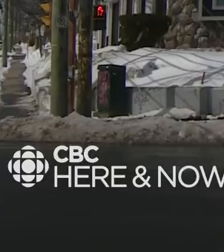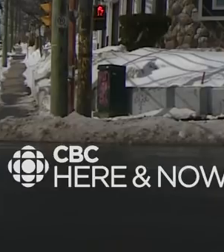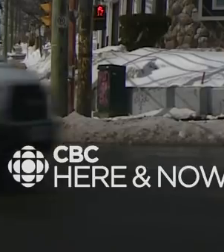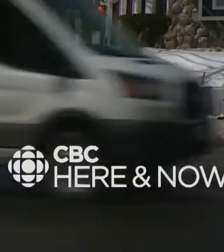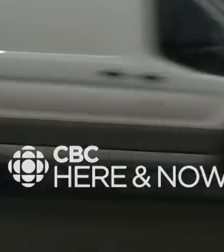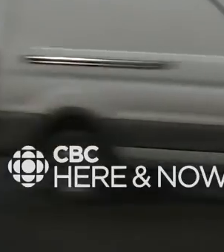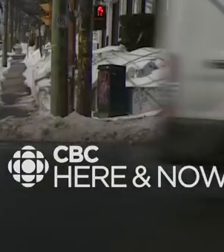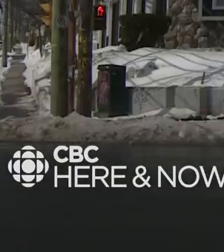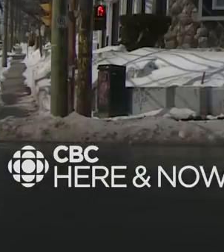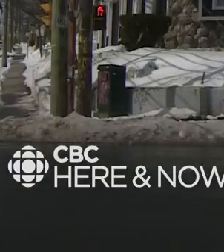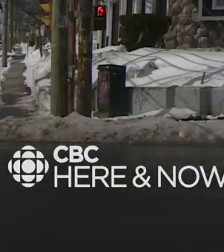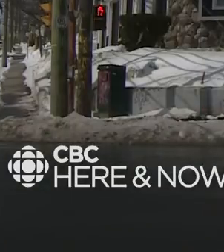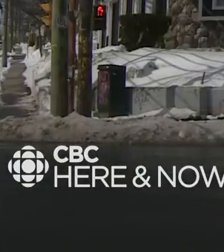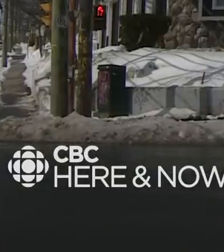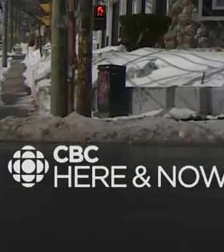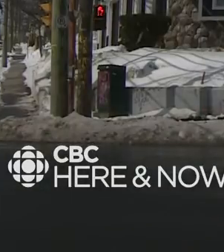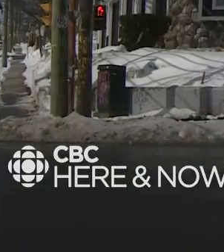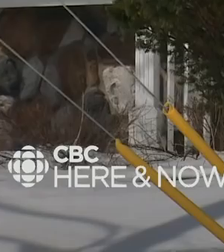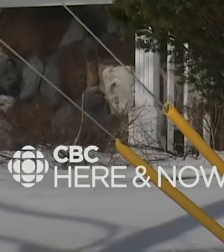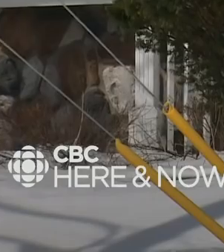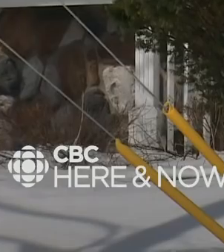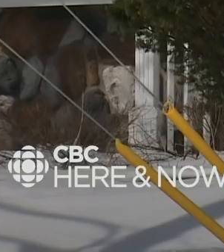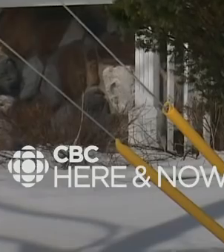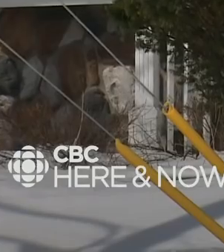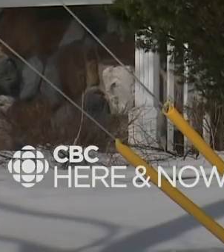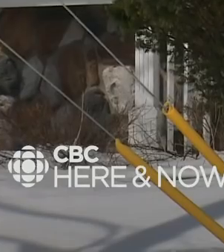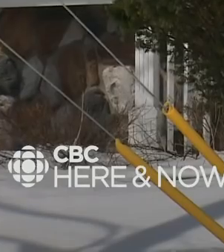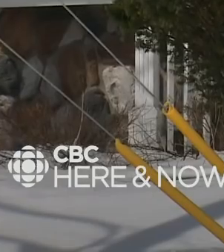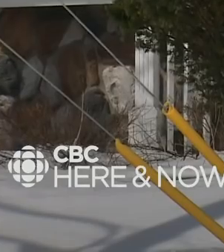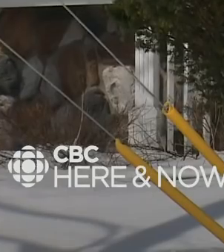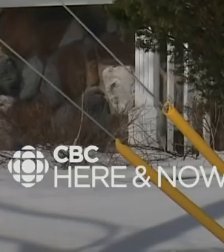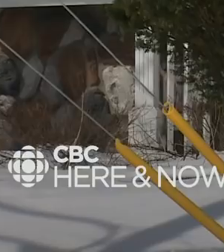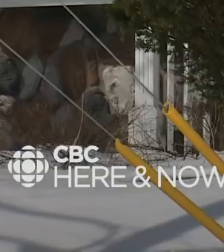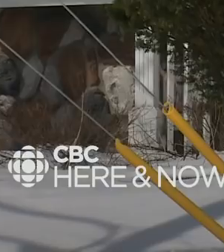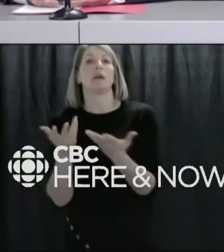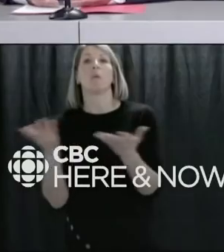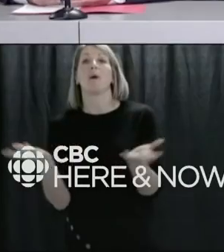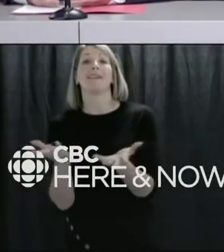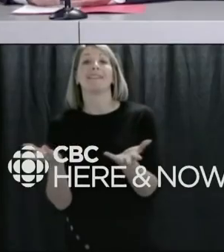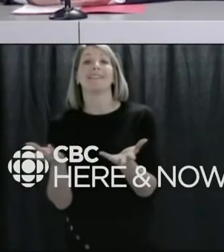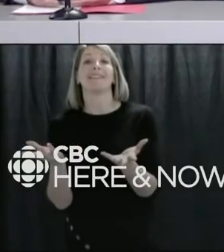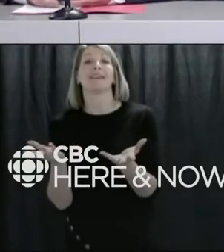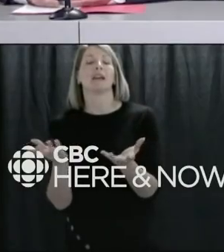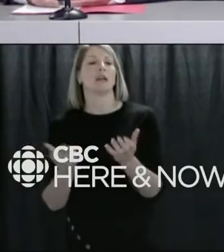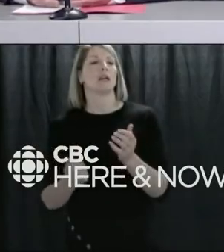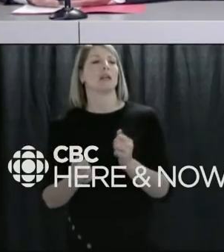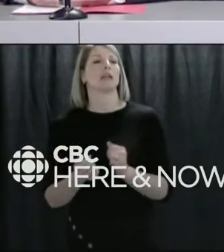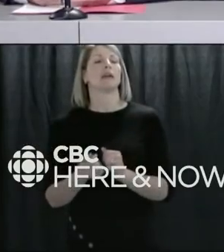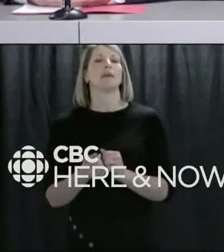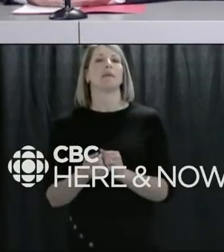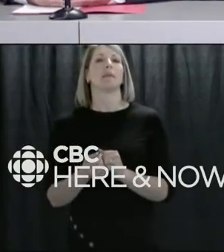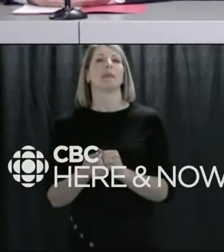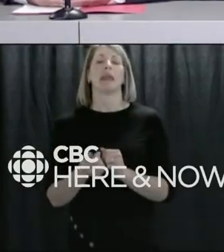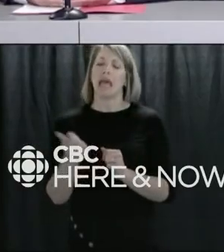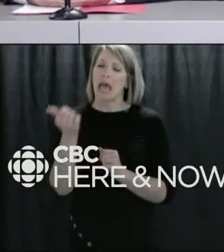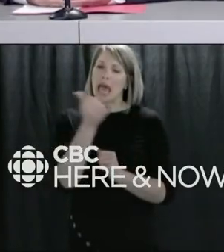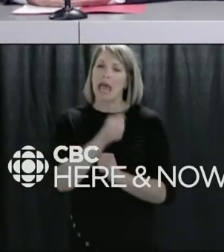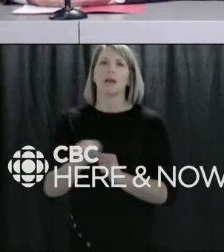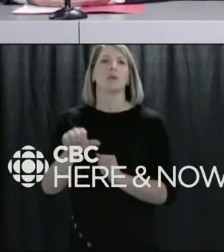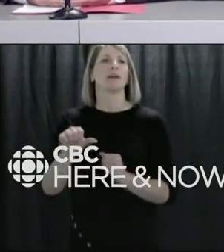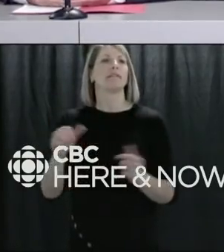WHO ATTENDED VISITATIONS MAY